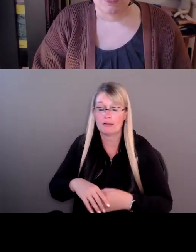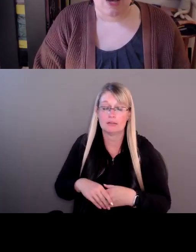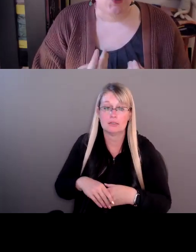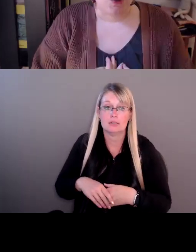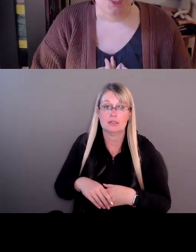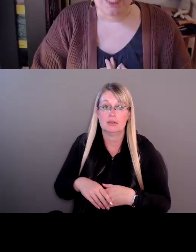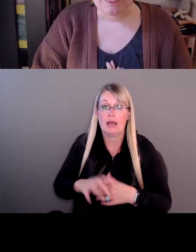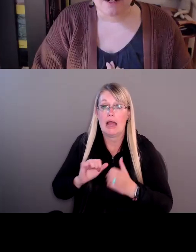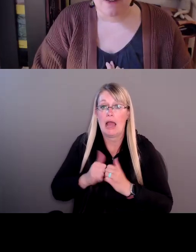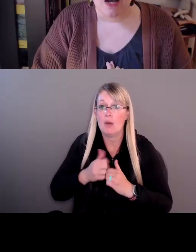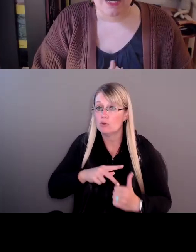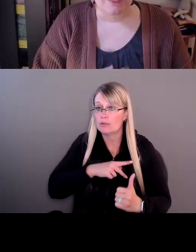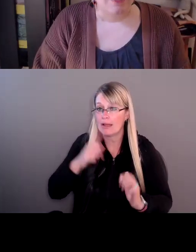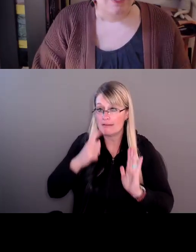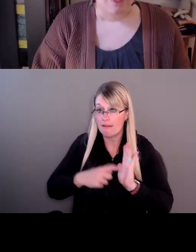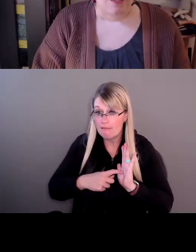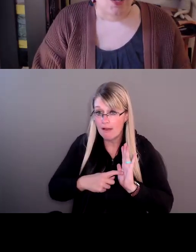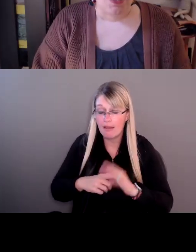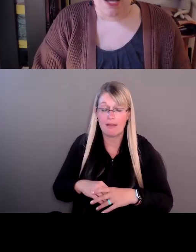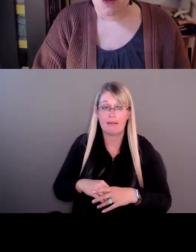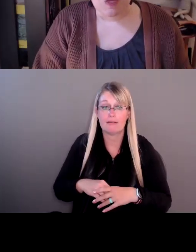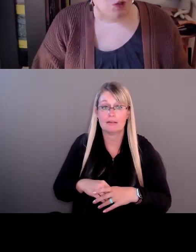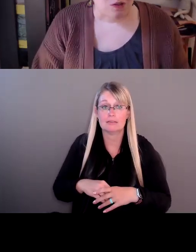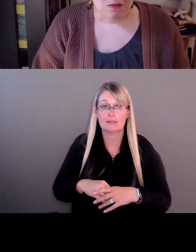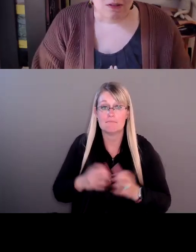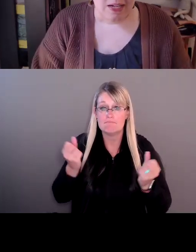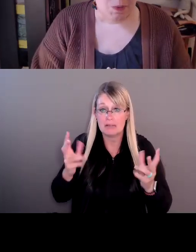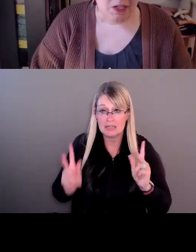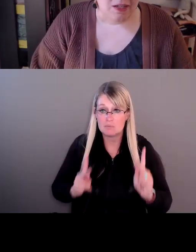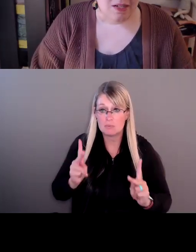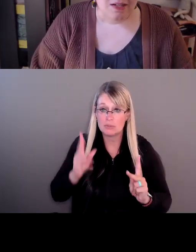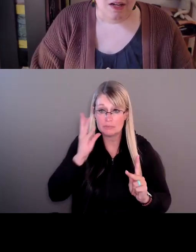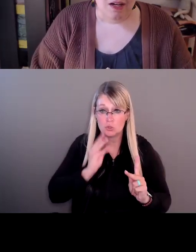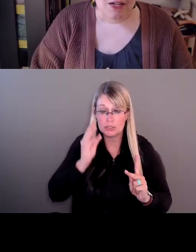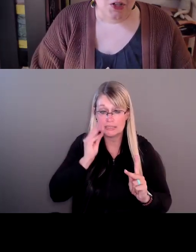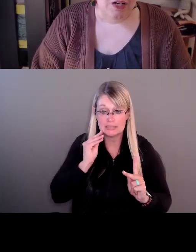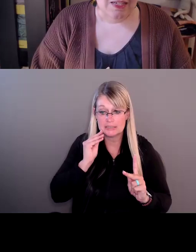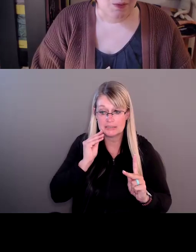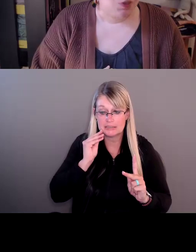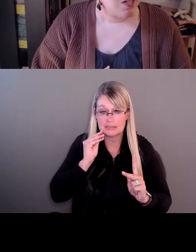how you personally identify, lots of people experience internalized ableism,